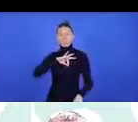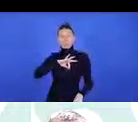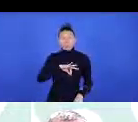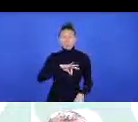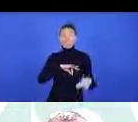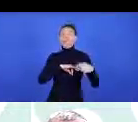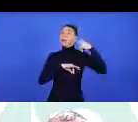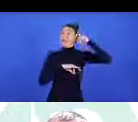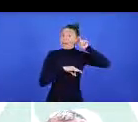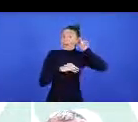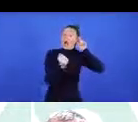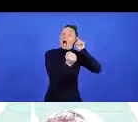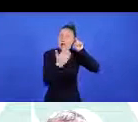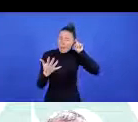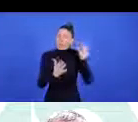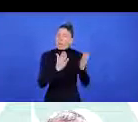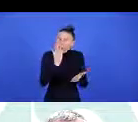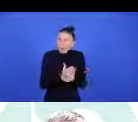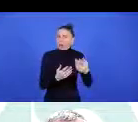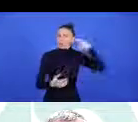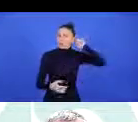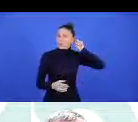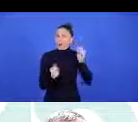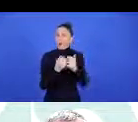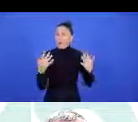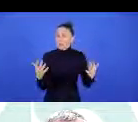21 to 69 in the U.S., who can benefit from hearing aids